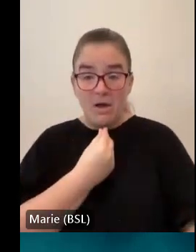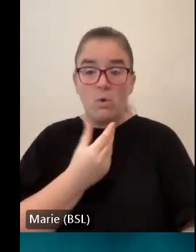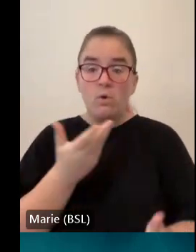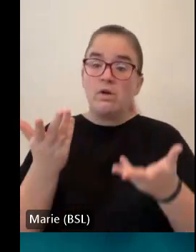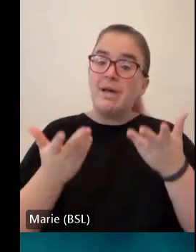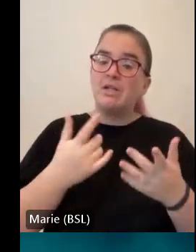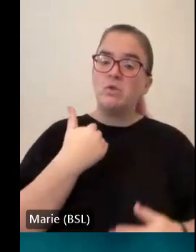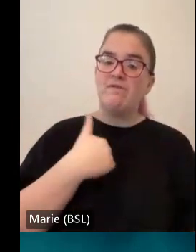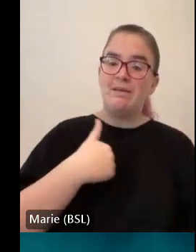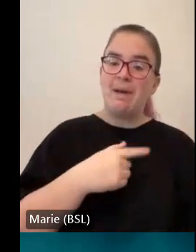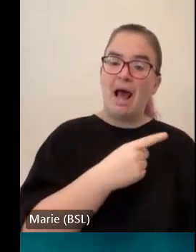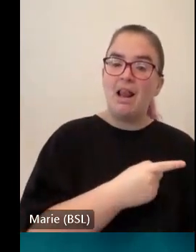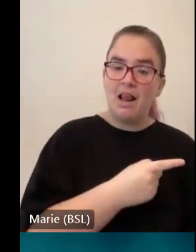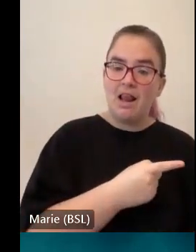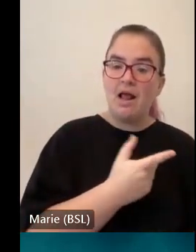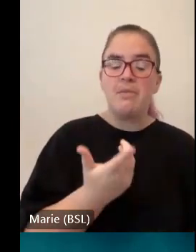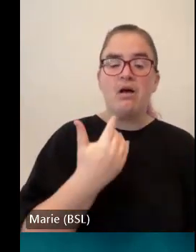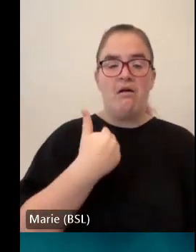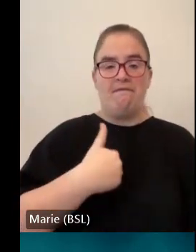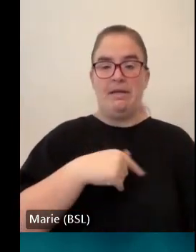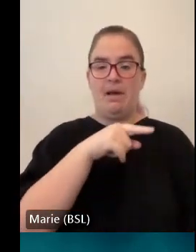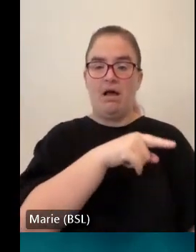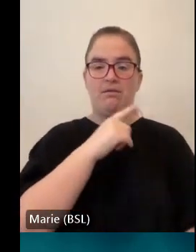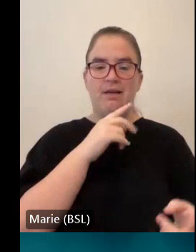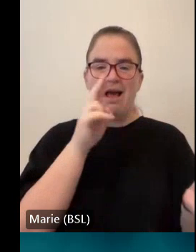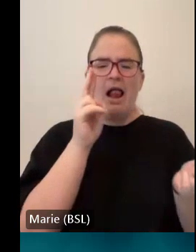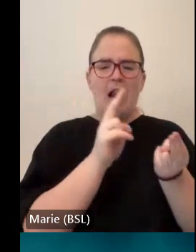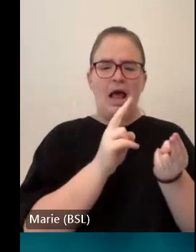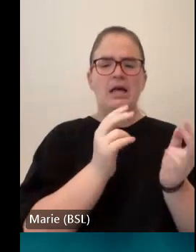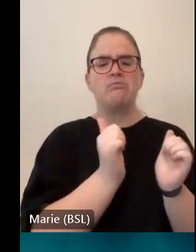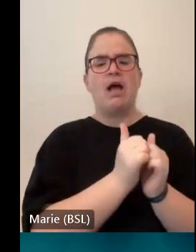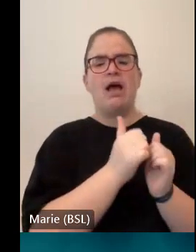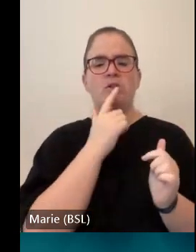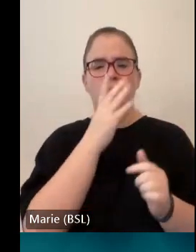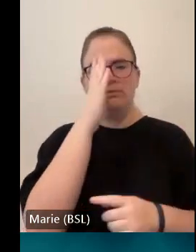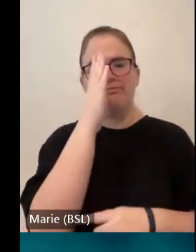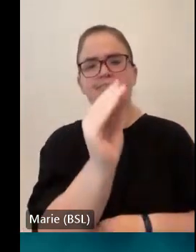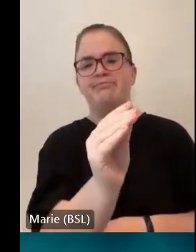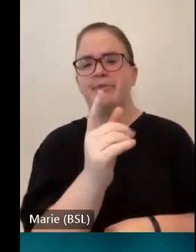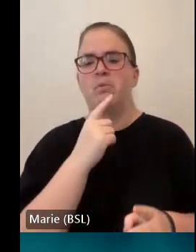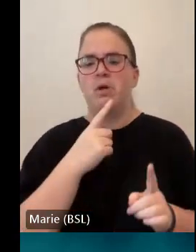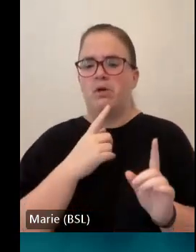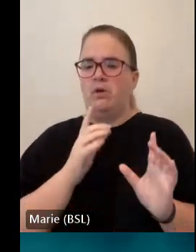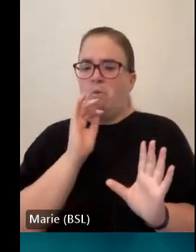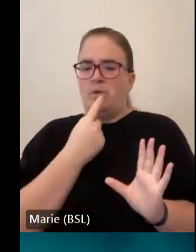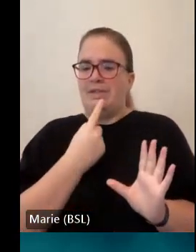but the male victims are often less likely to come forward willingly of their own accord.